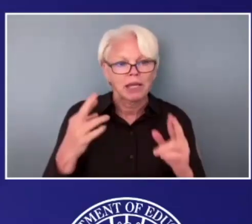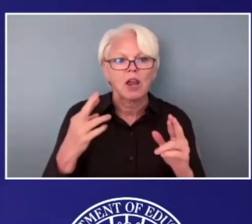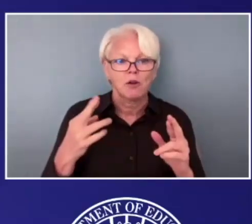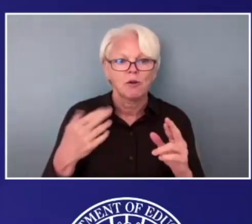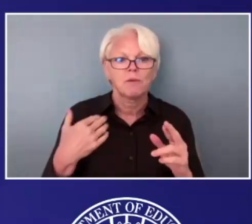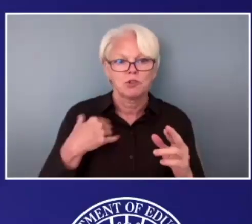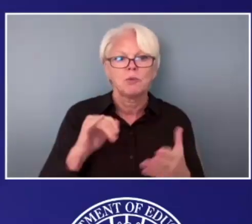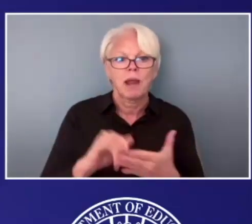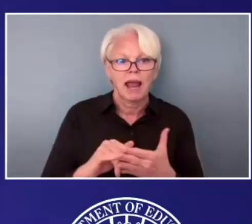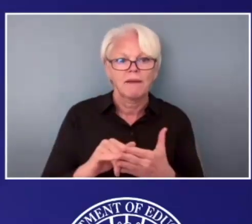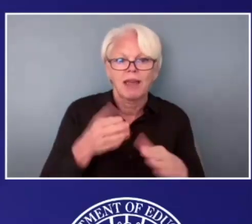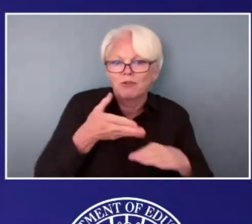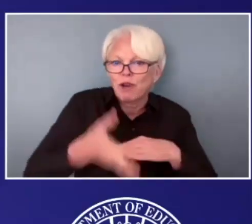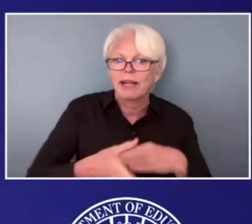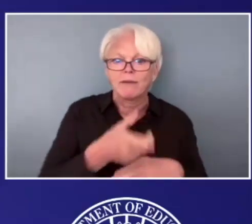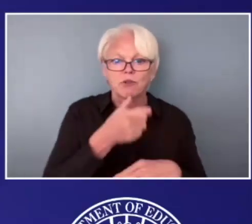you know, right after lunch or soon after lunch.